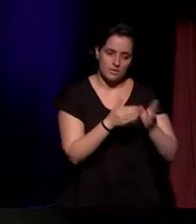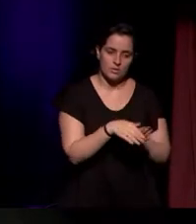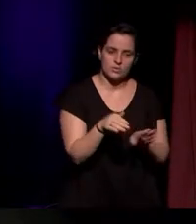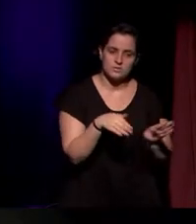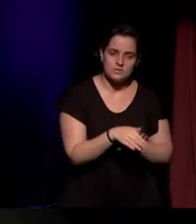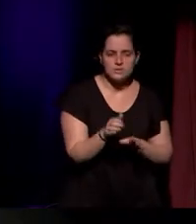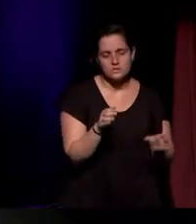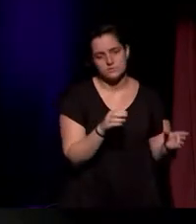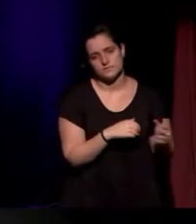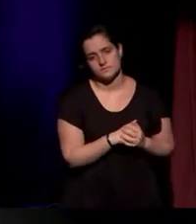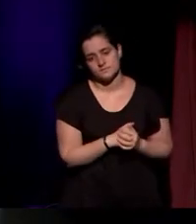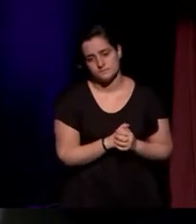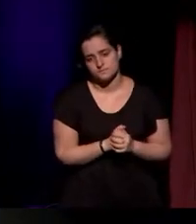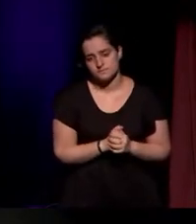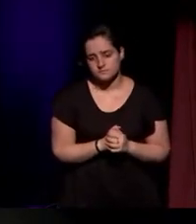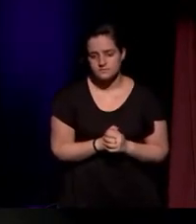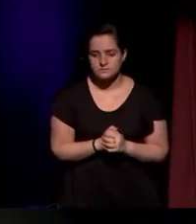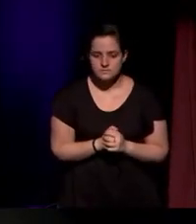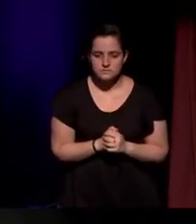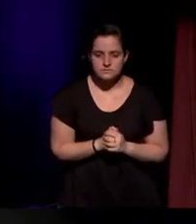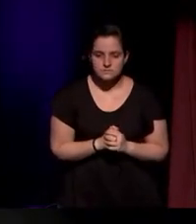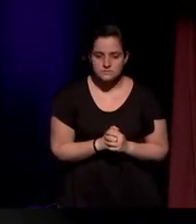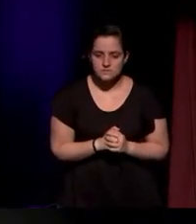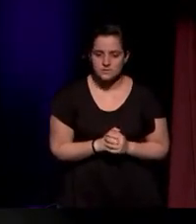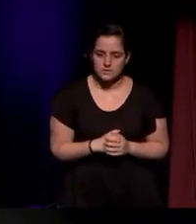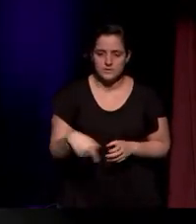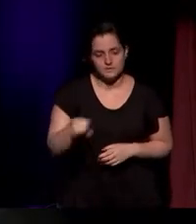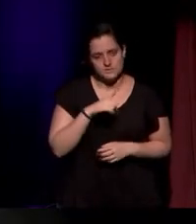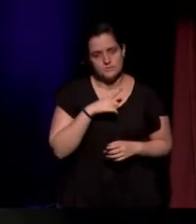where the power relationship is face to face,